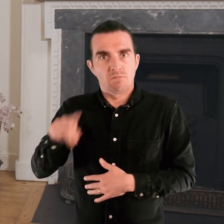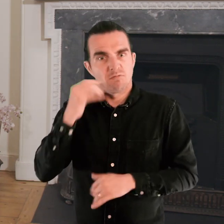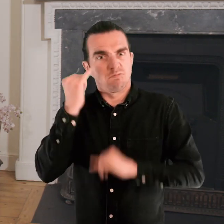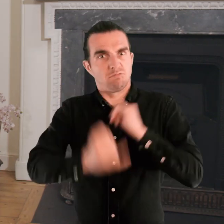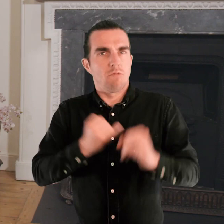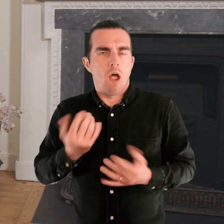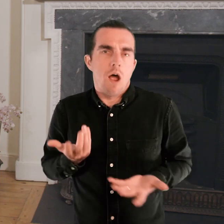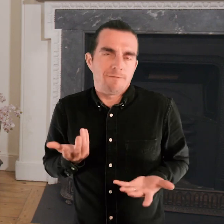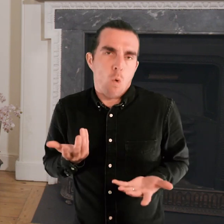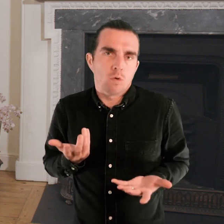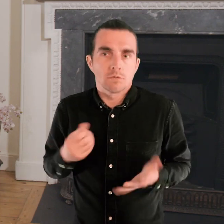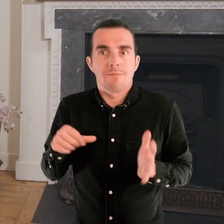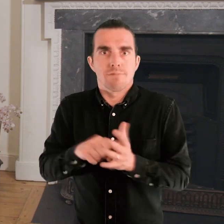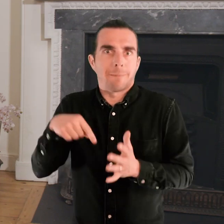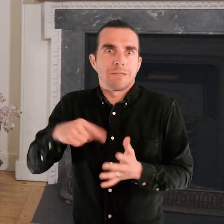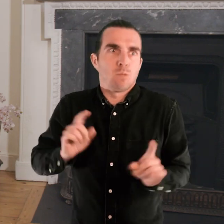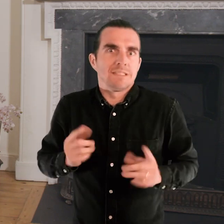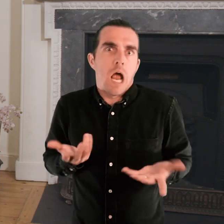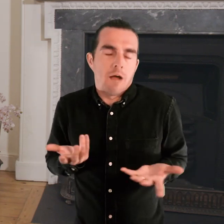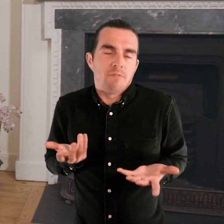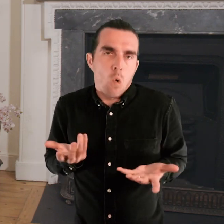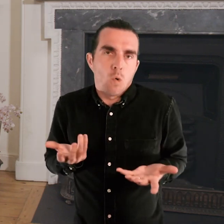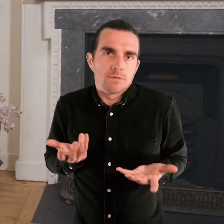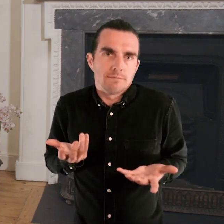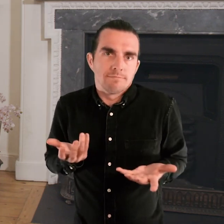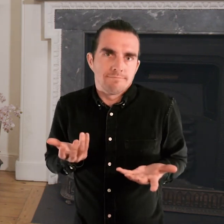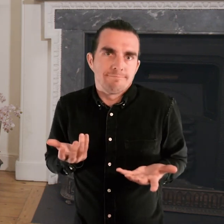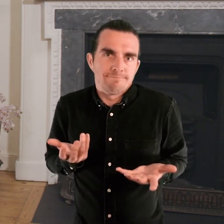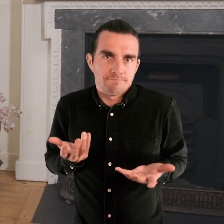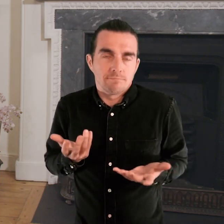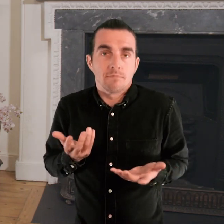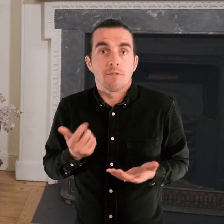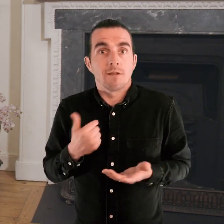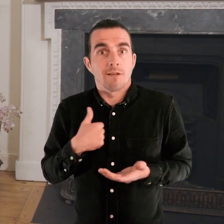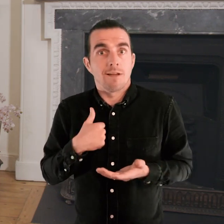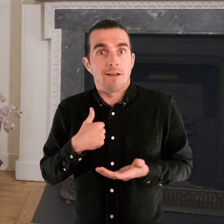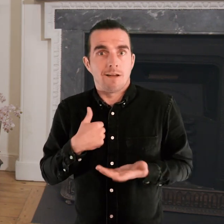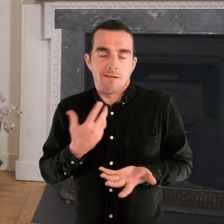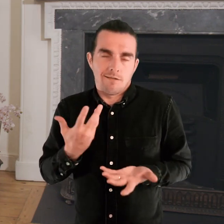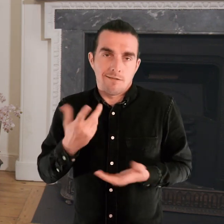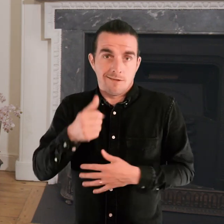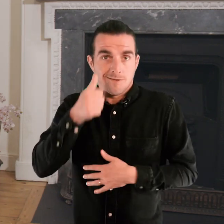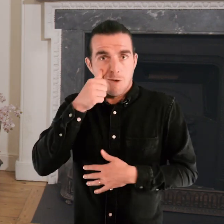The biggest critic, the biggest problem that immediately emerges next pace - even as you watch this,